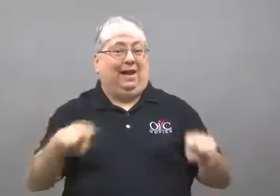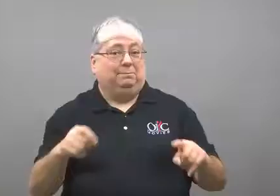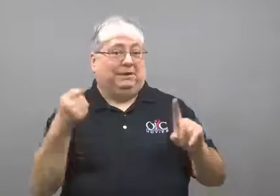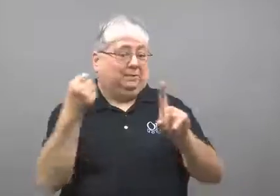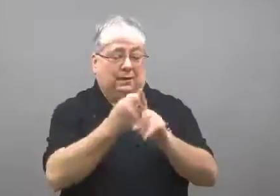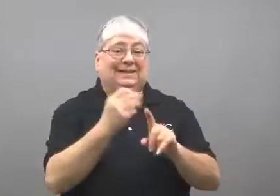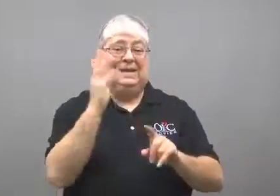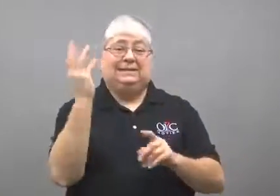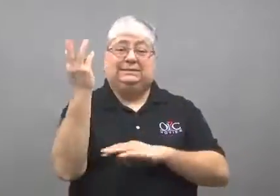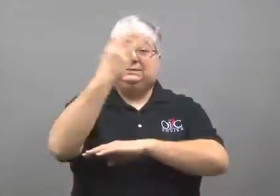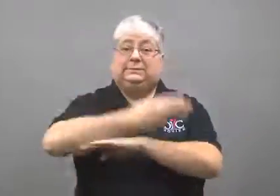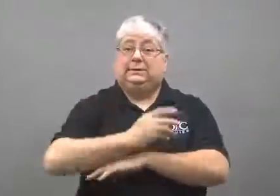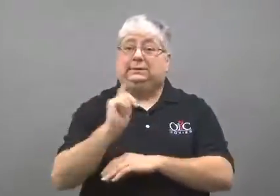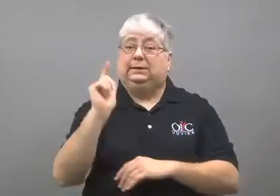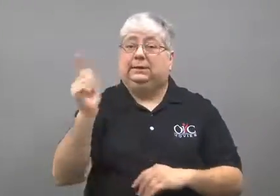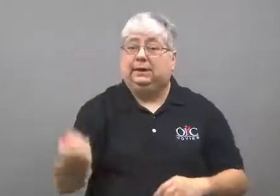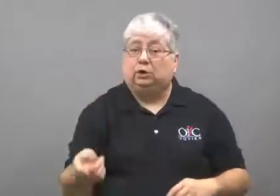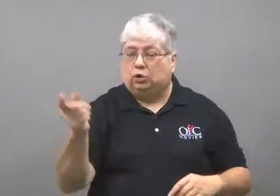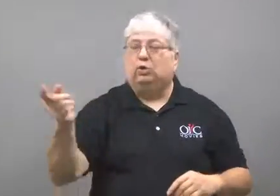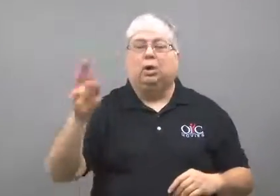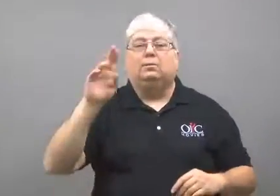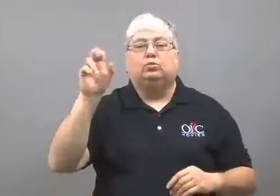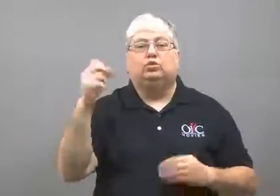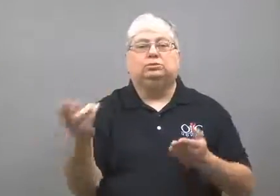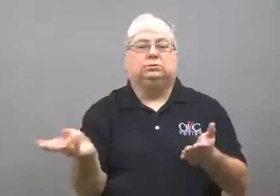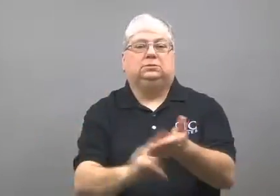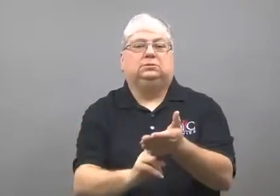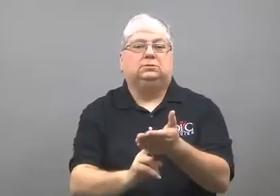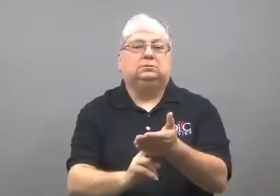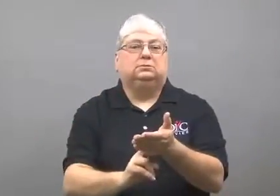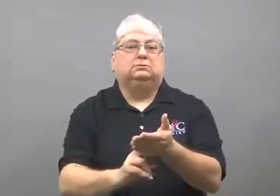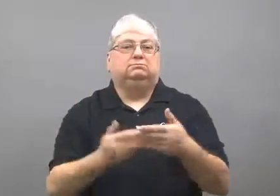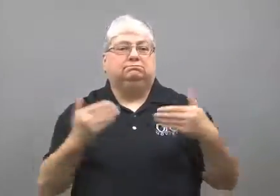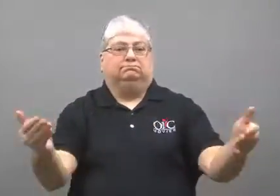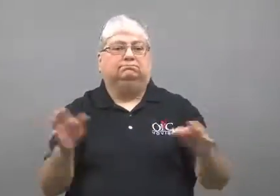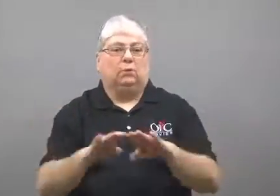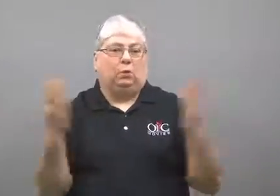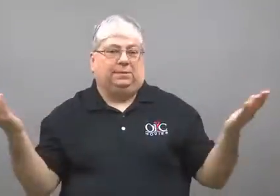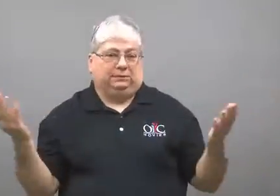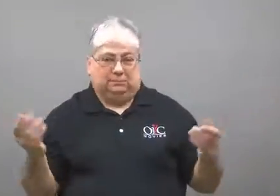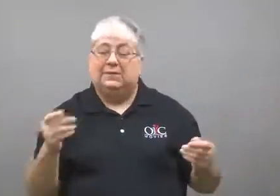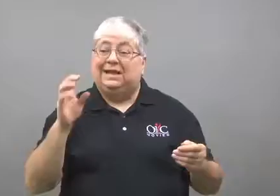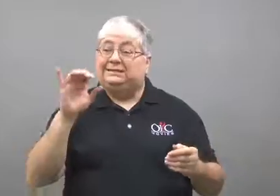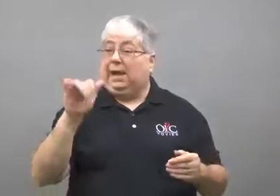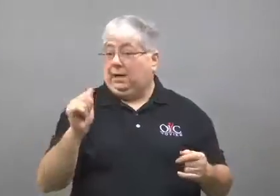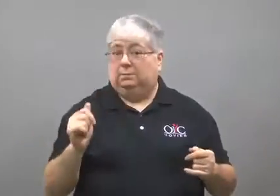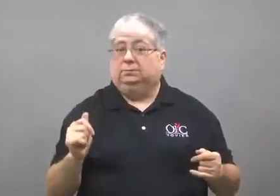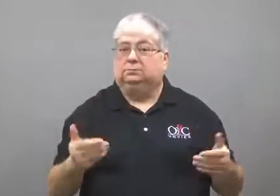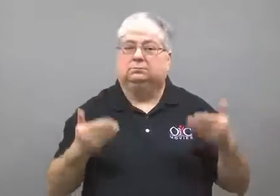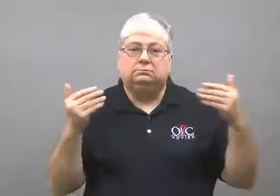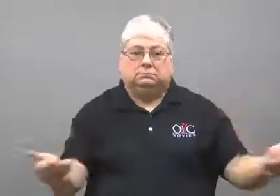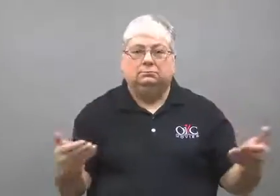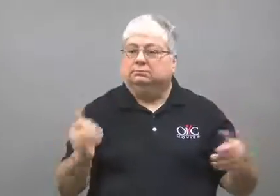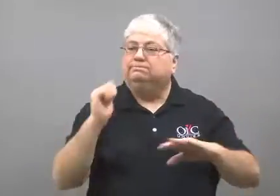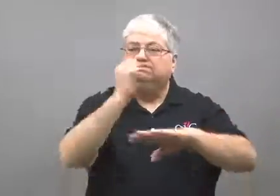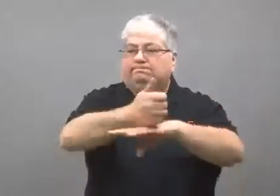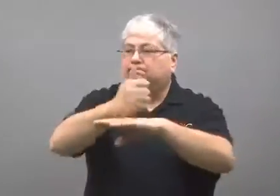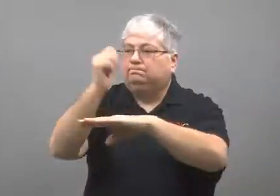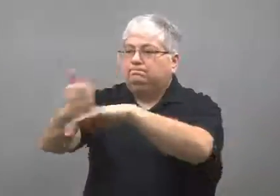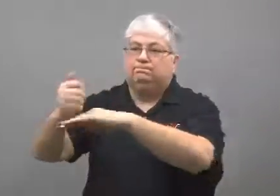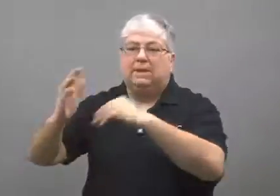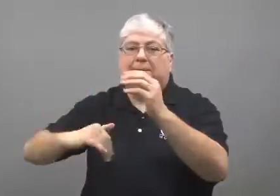Bush authorized the program six days after 9/11 happened.